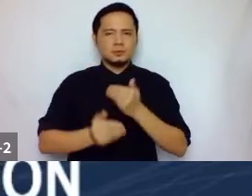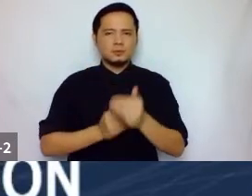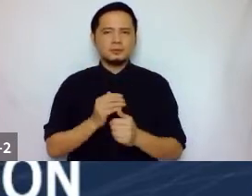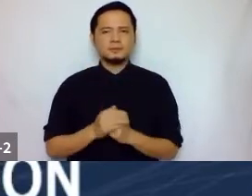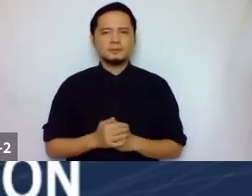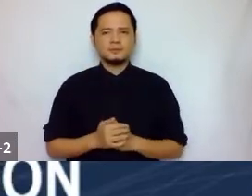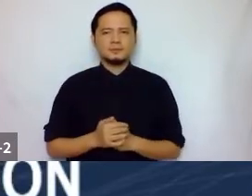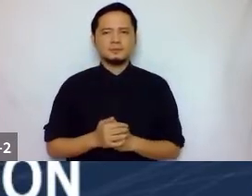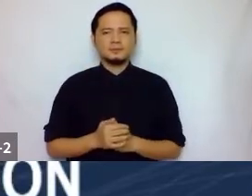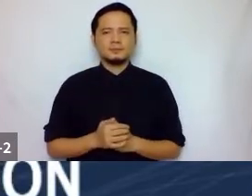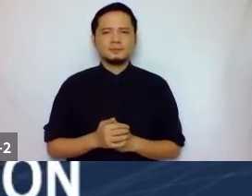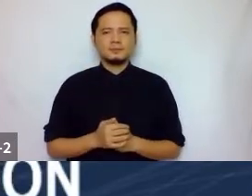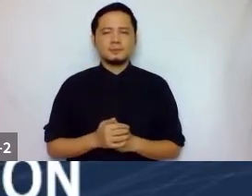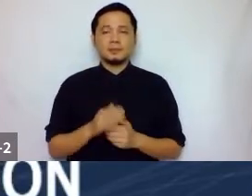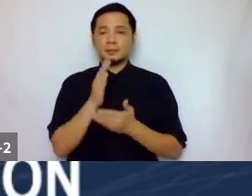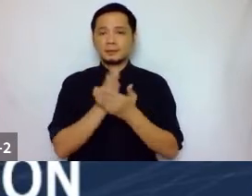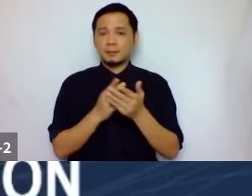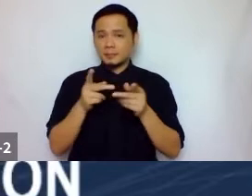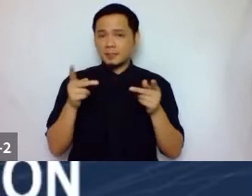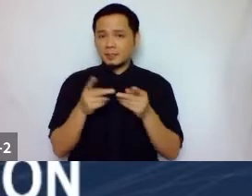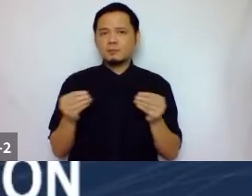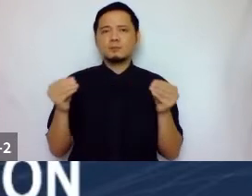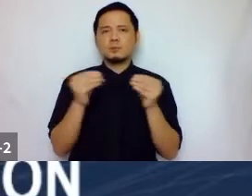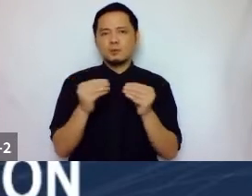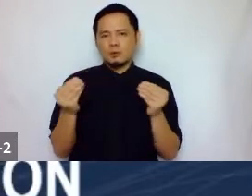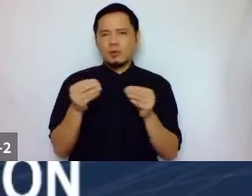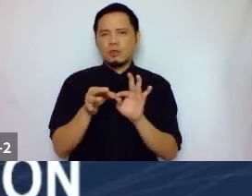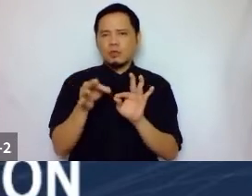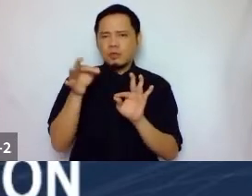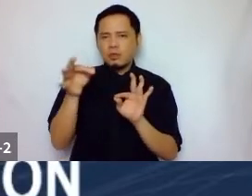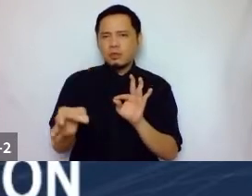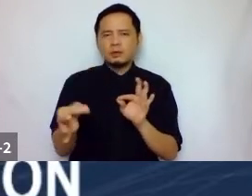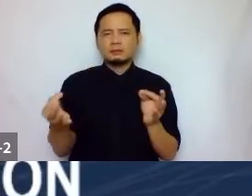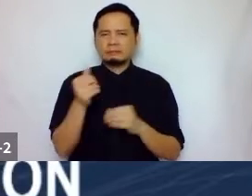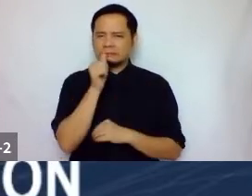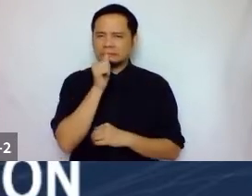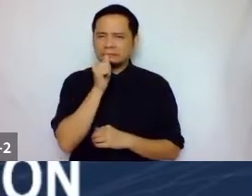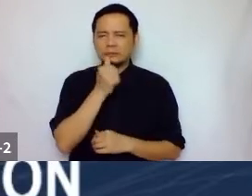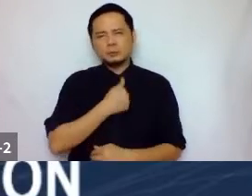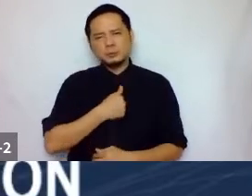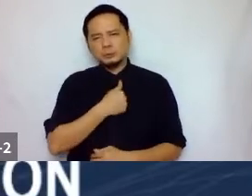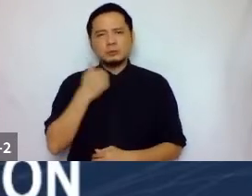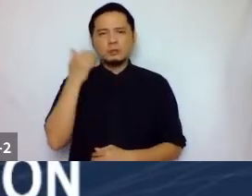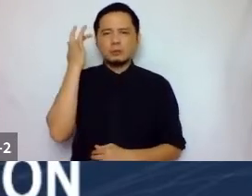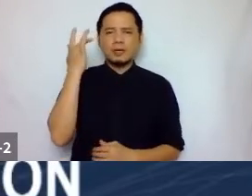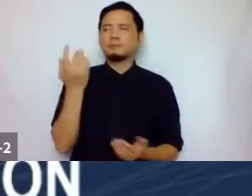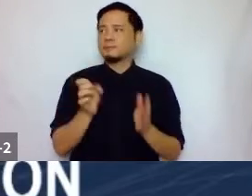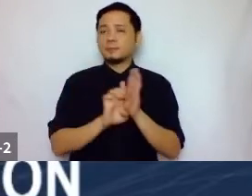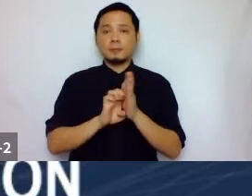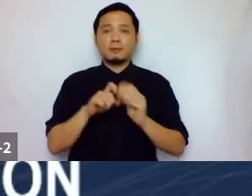However in some areas, it really takes time. Let us be patient because some vaccination sites cater to a lot of people.